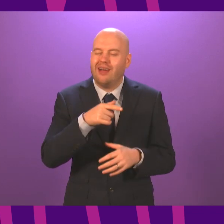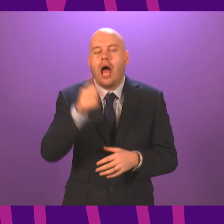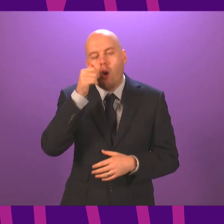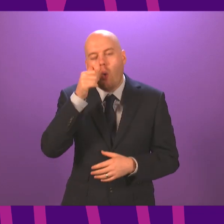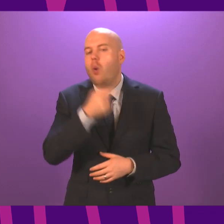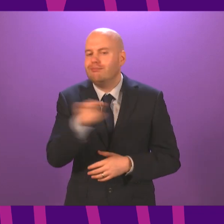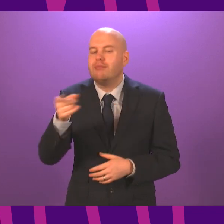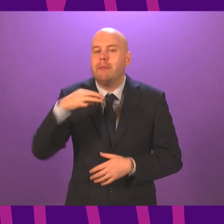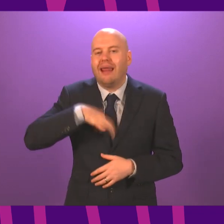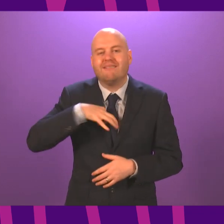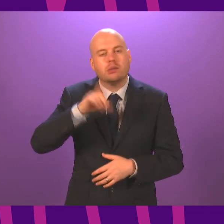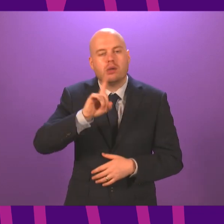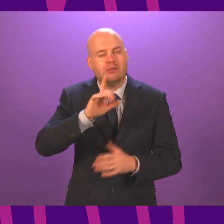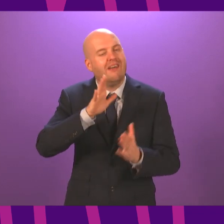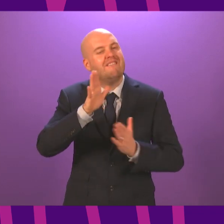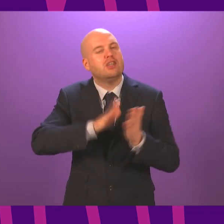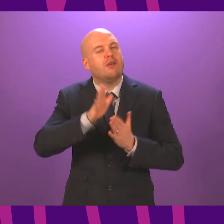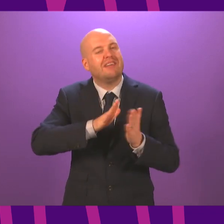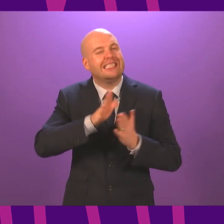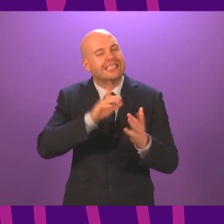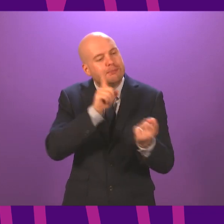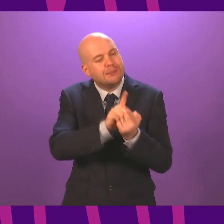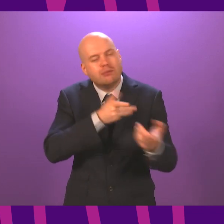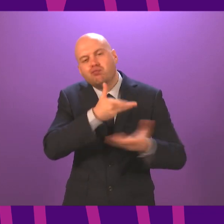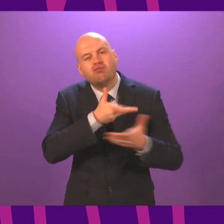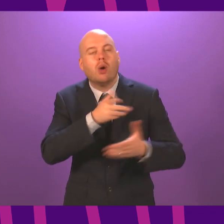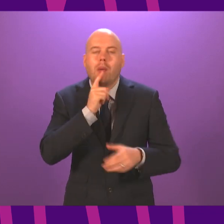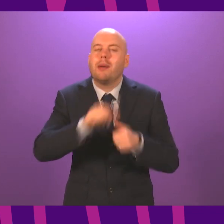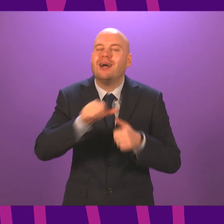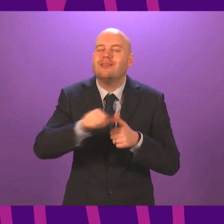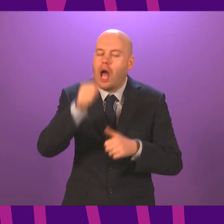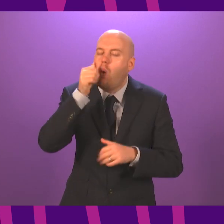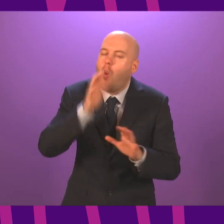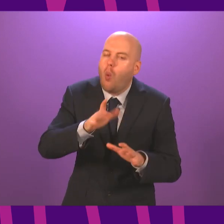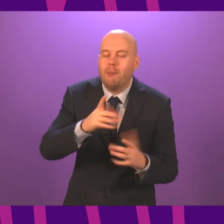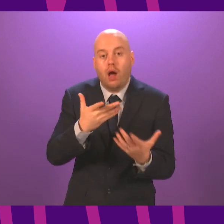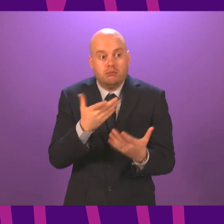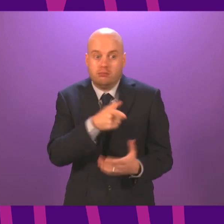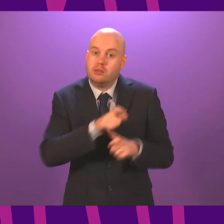contact and a new approach to social security. We welcome the cabinet secretary’s announcements